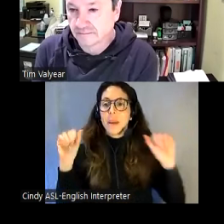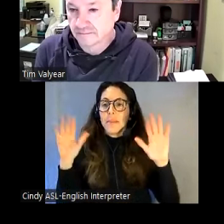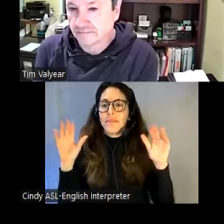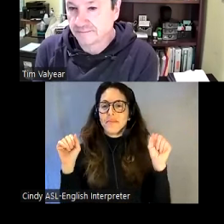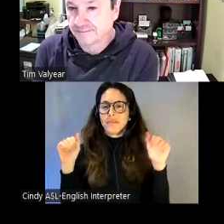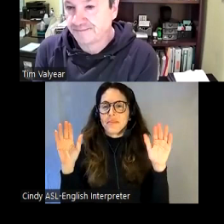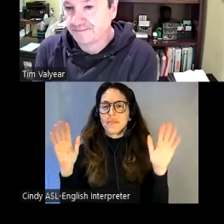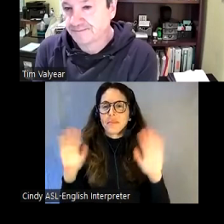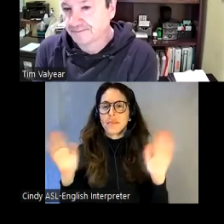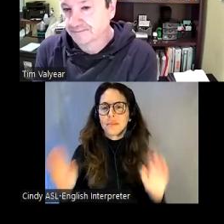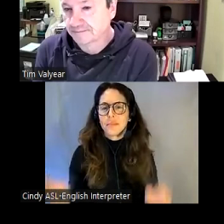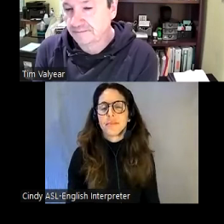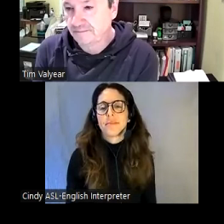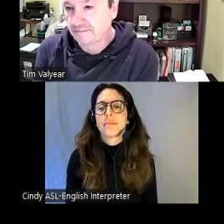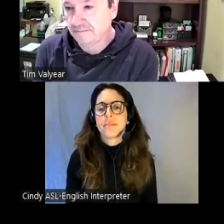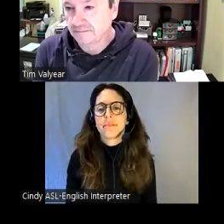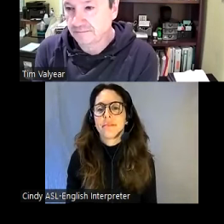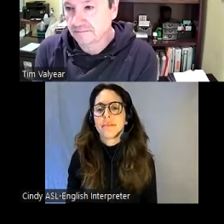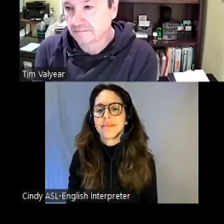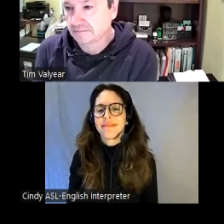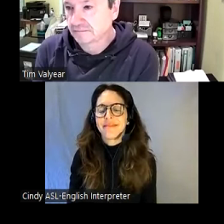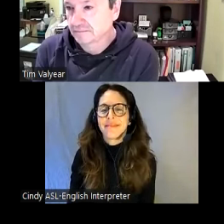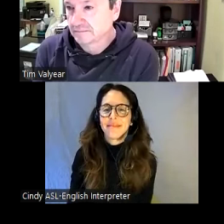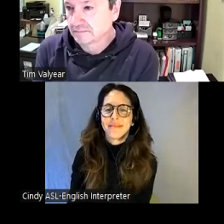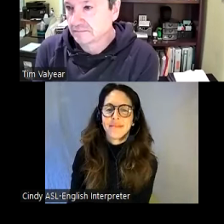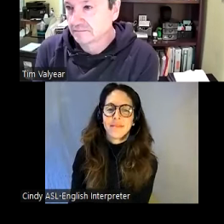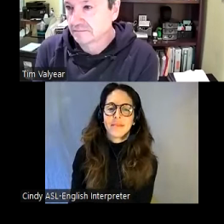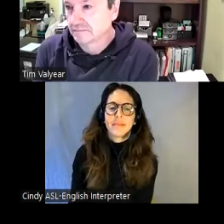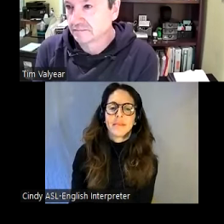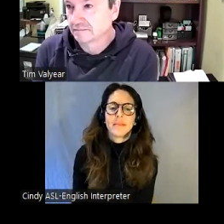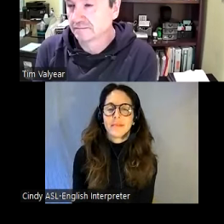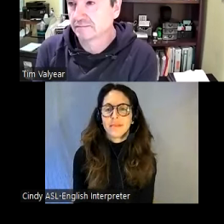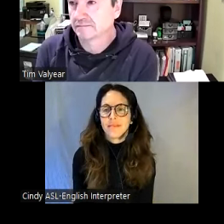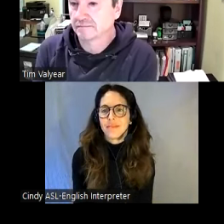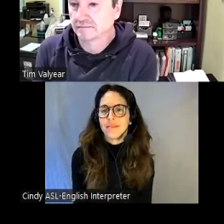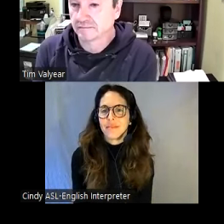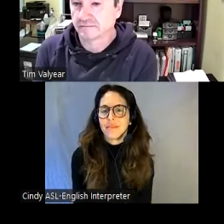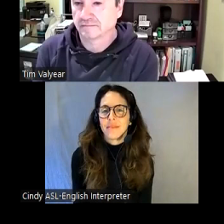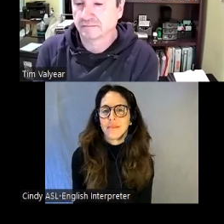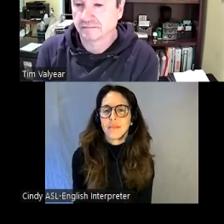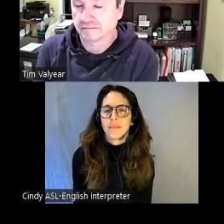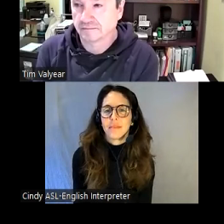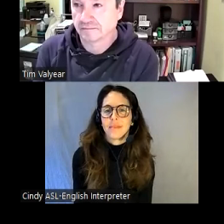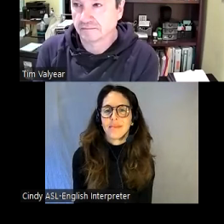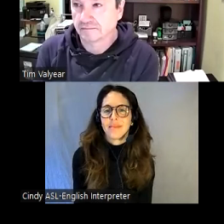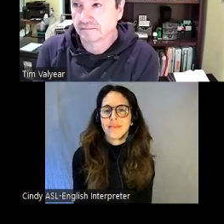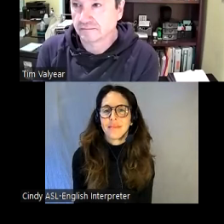think we can start now, John